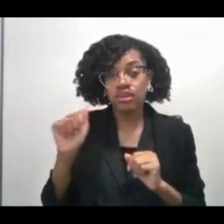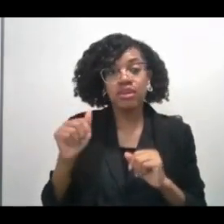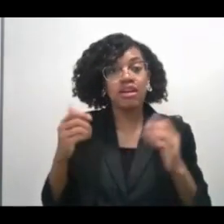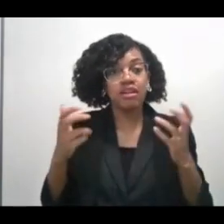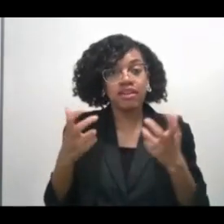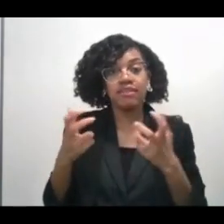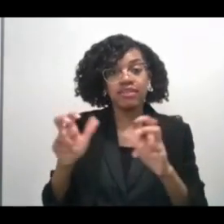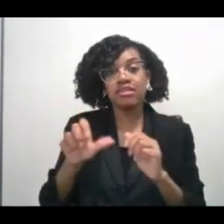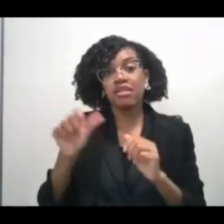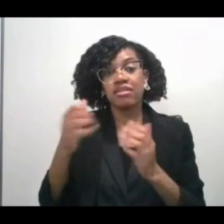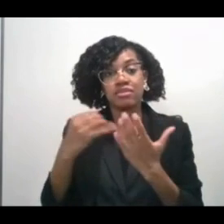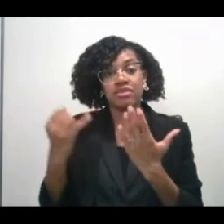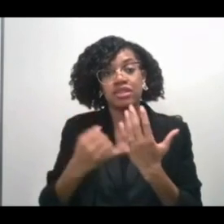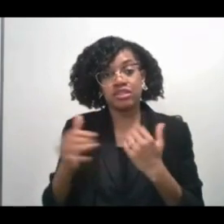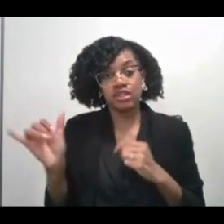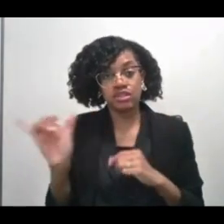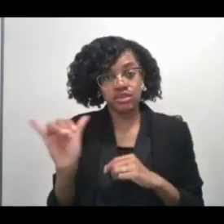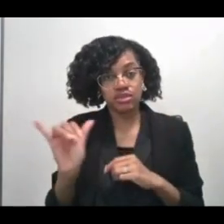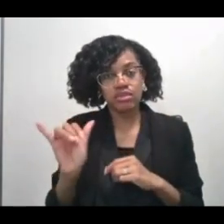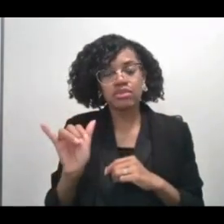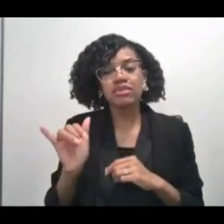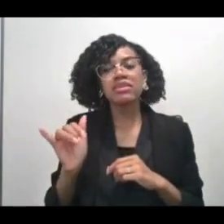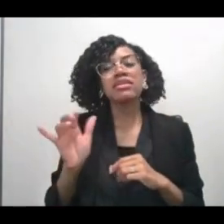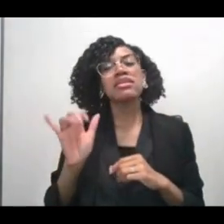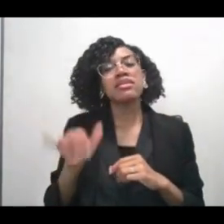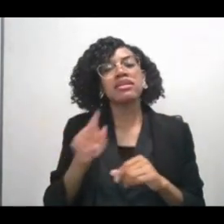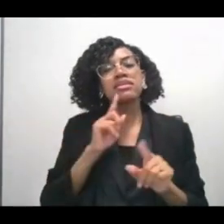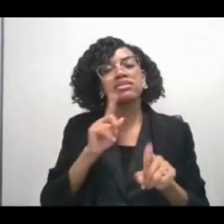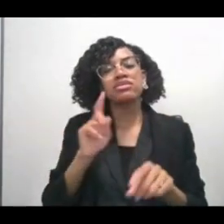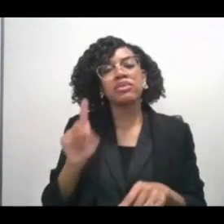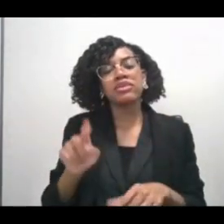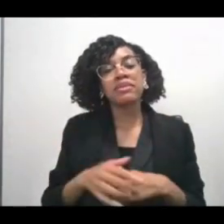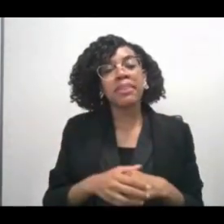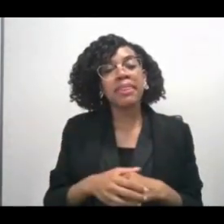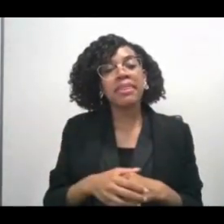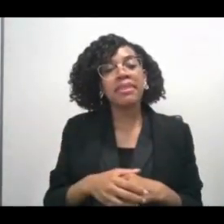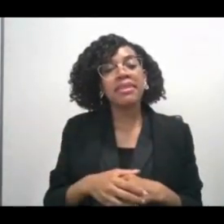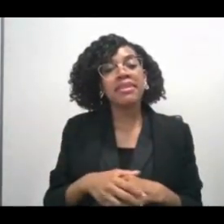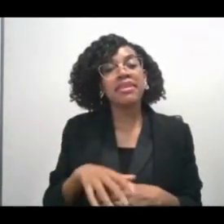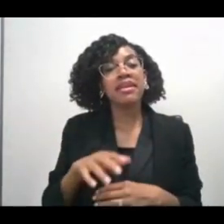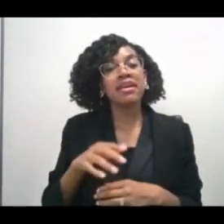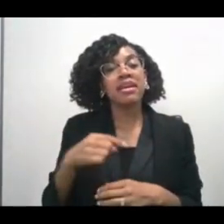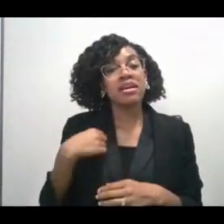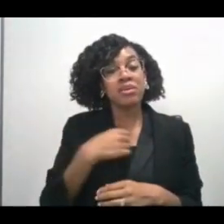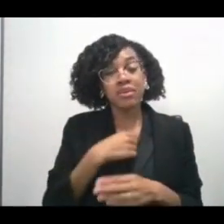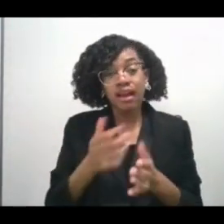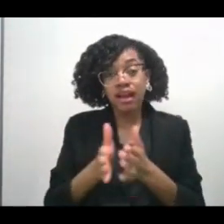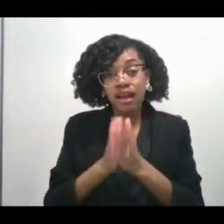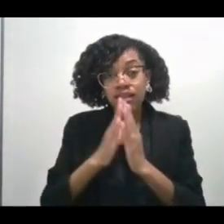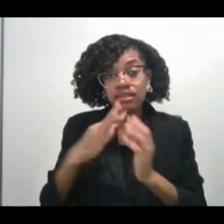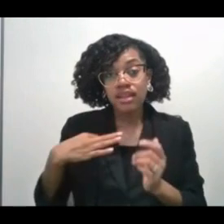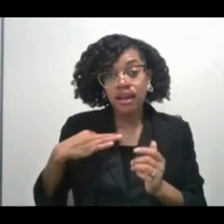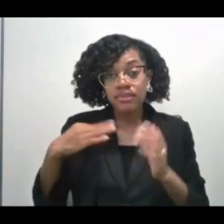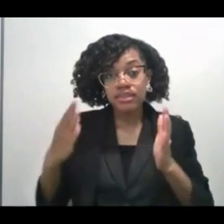also that look at this question. Specifically, we're asking applicants to lCimate-Ready Workforce to address this